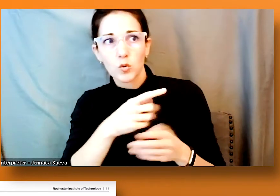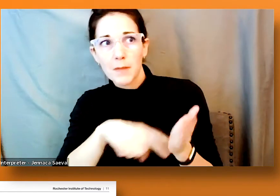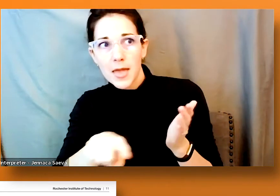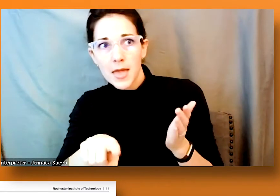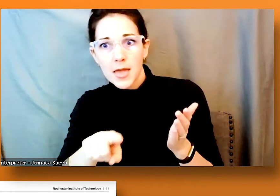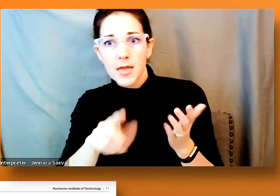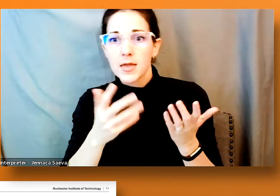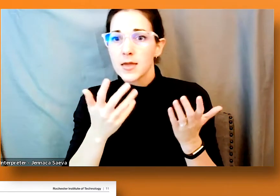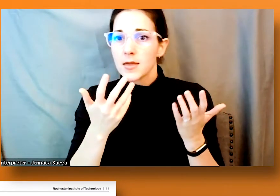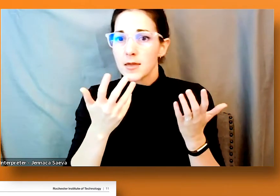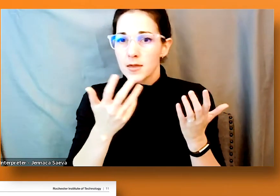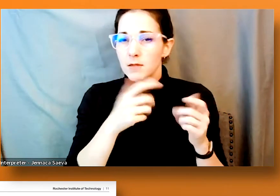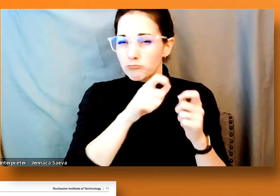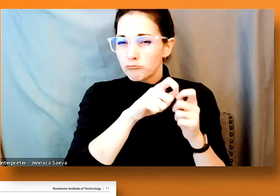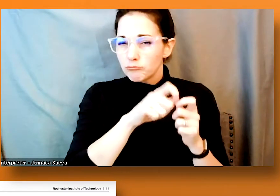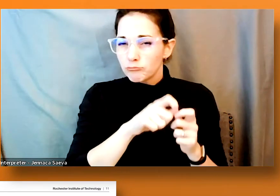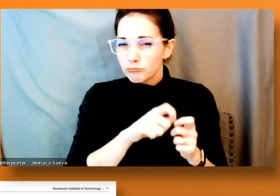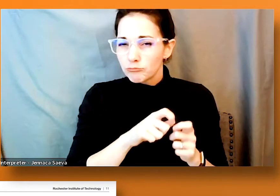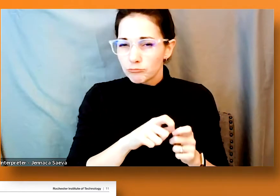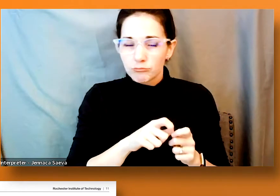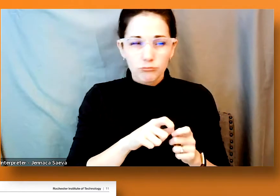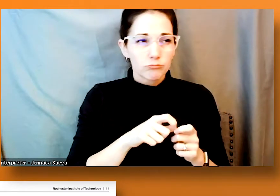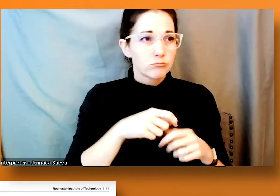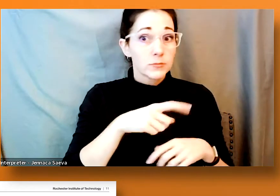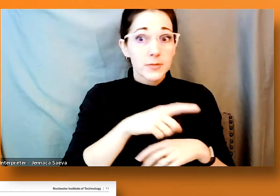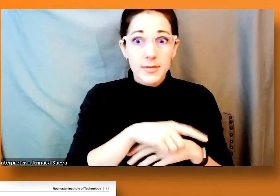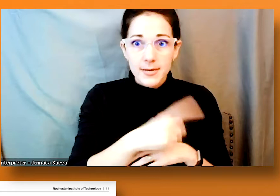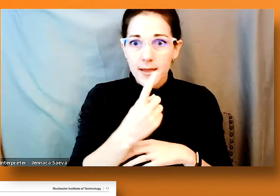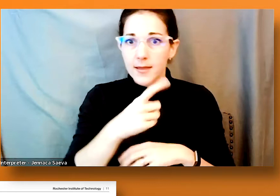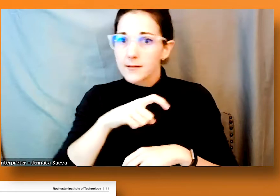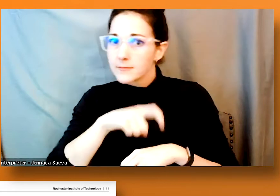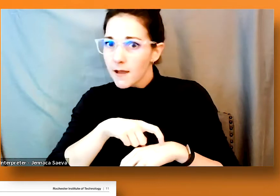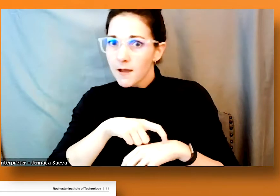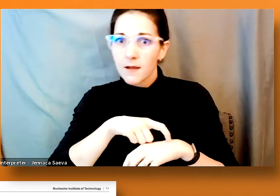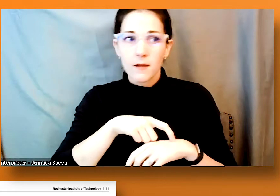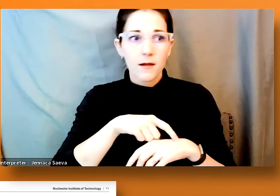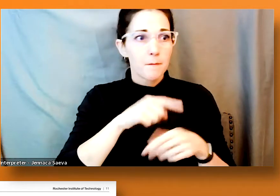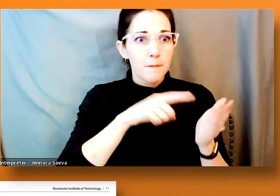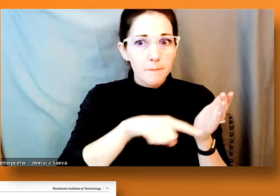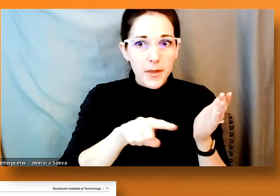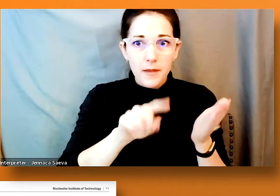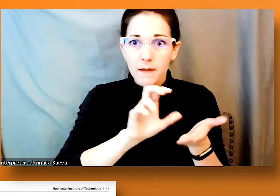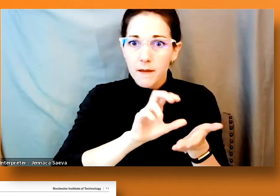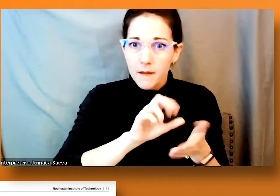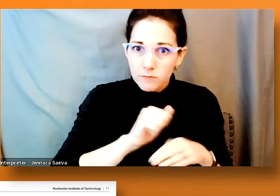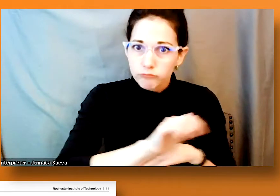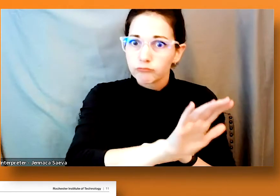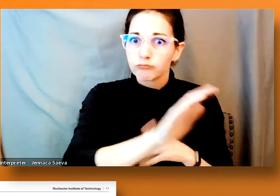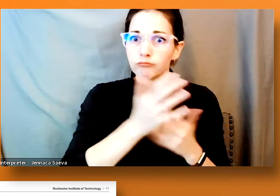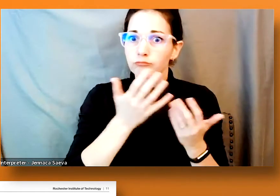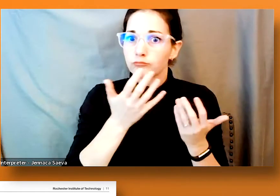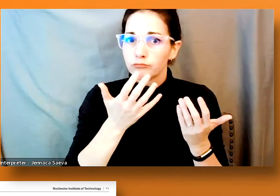who got paid, when the payment actually happened,